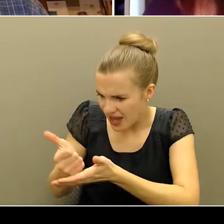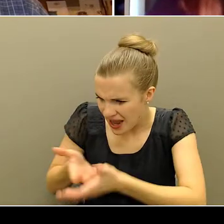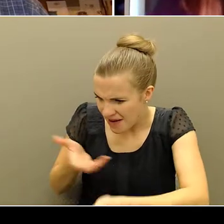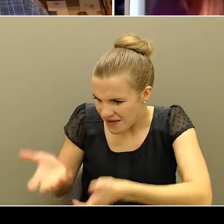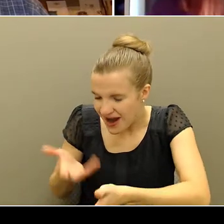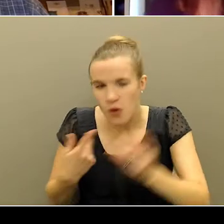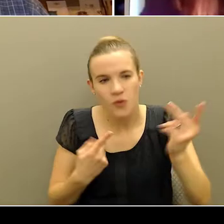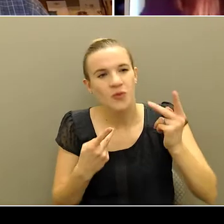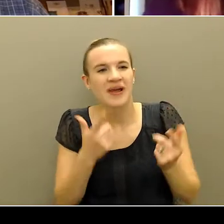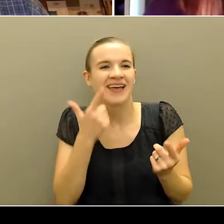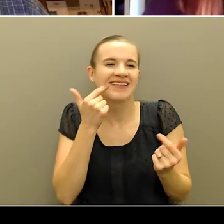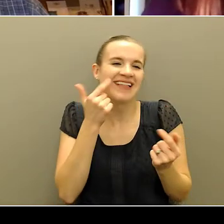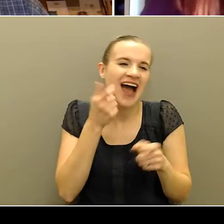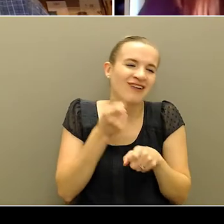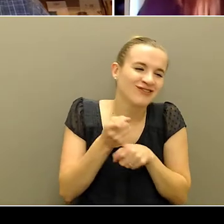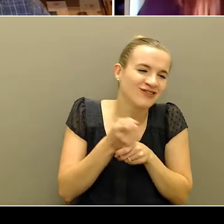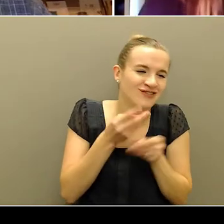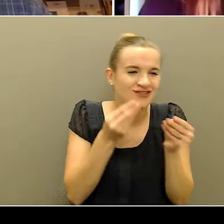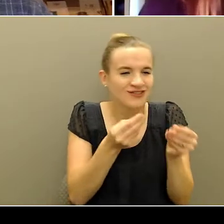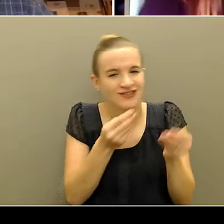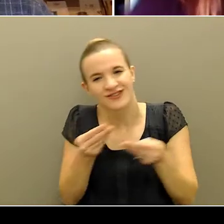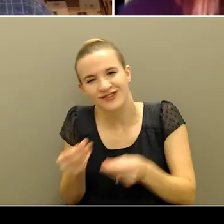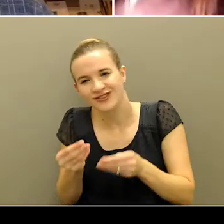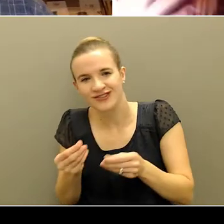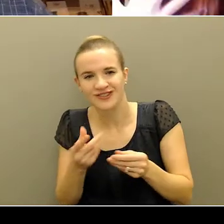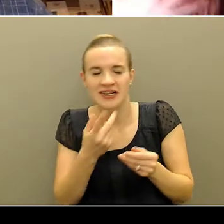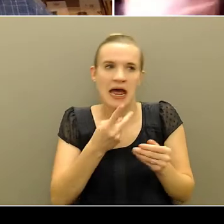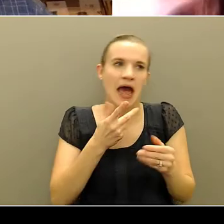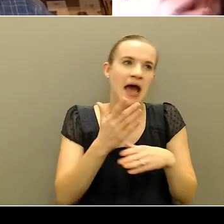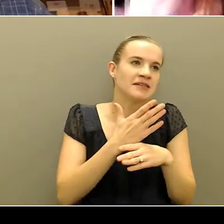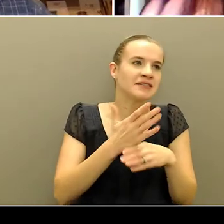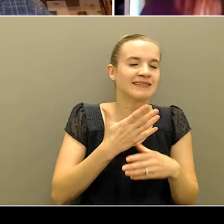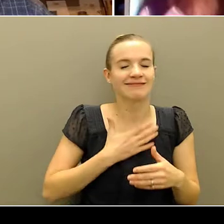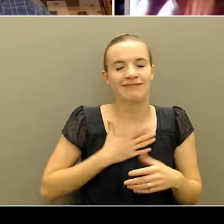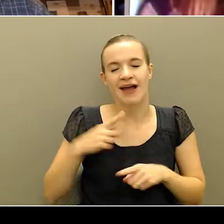and that kind of a thing. And, um, which is which is part of the whole getting